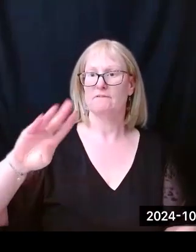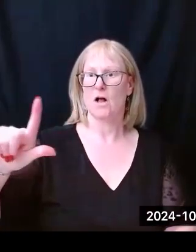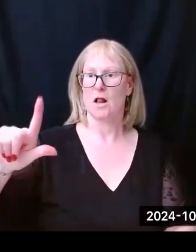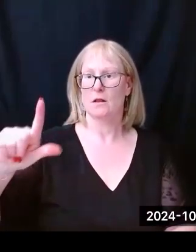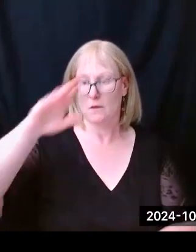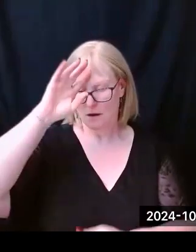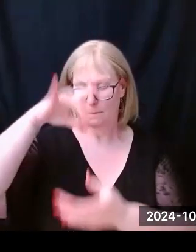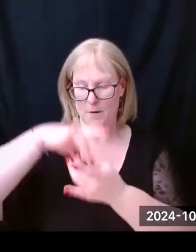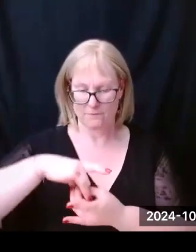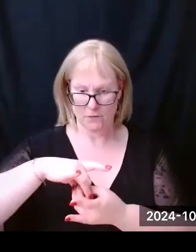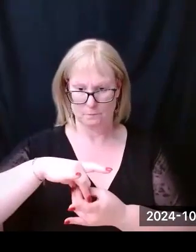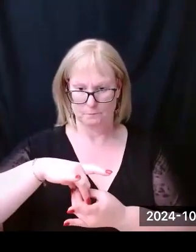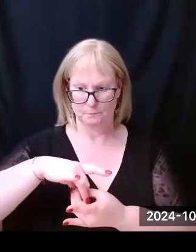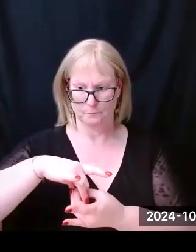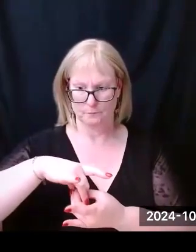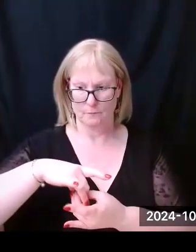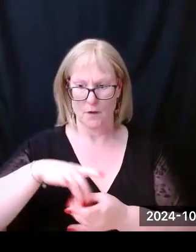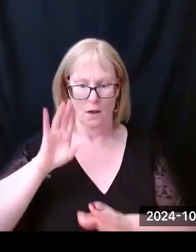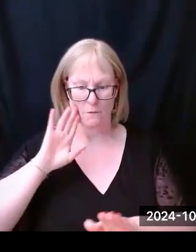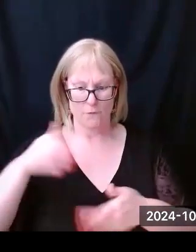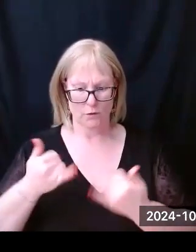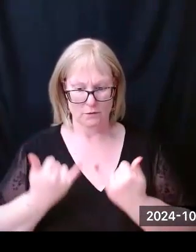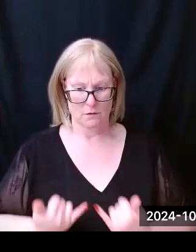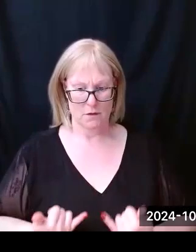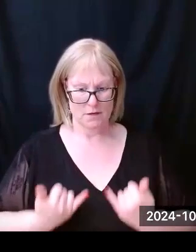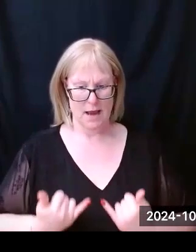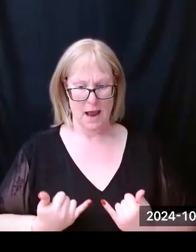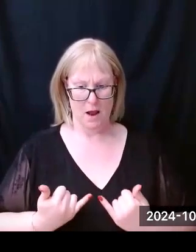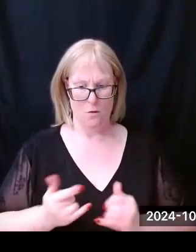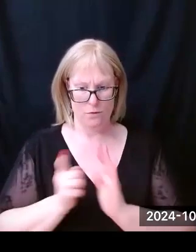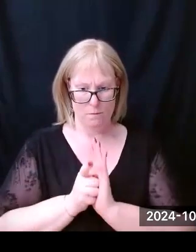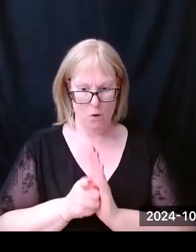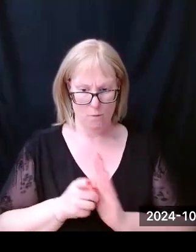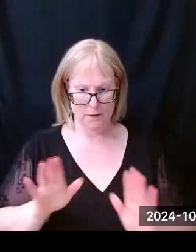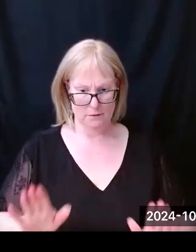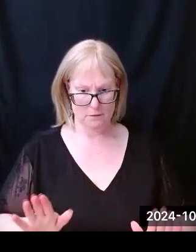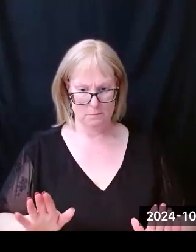Because when they can take that ability to stop and focus on what's